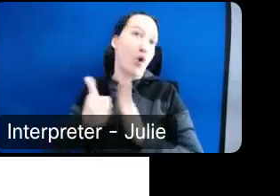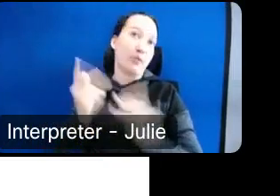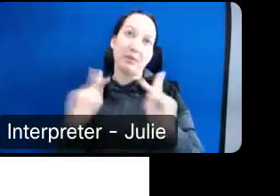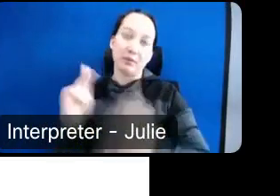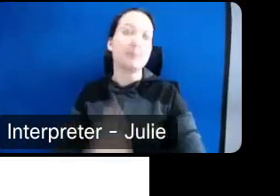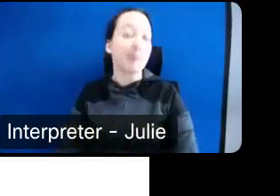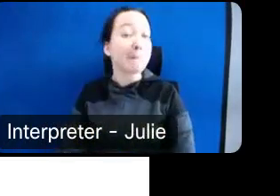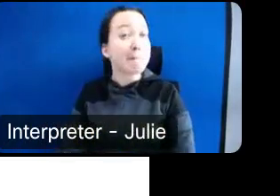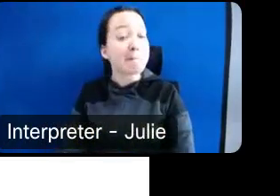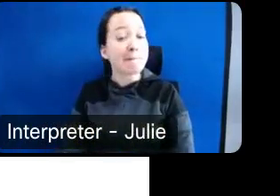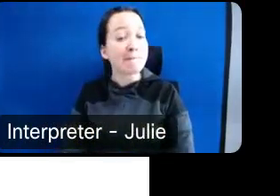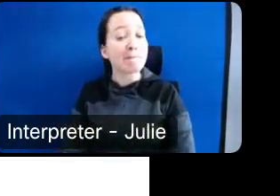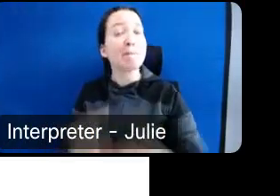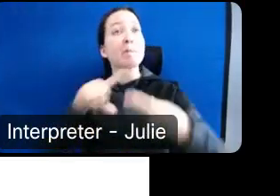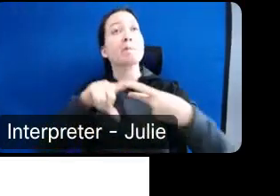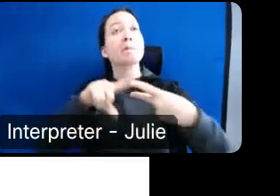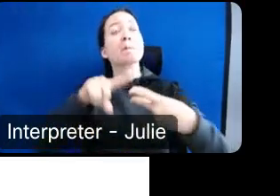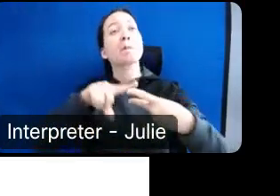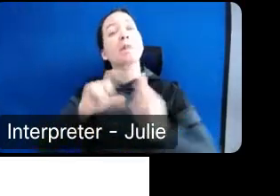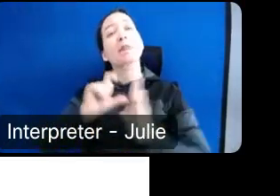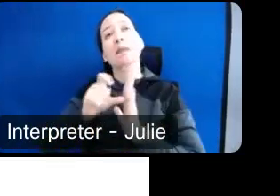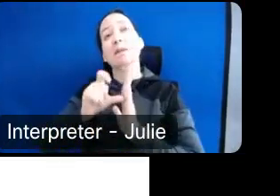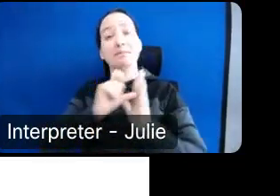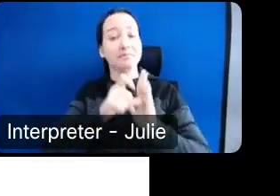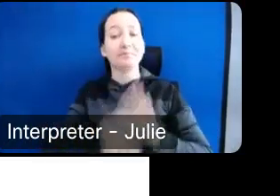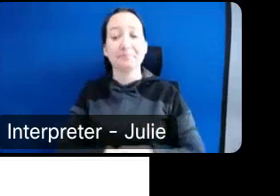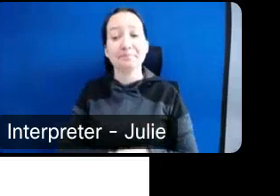Those are the 2 areas I wanted to highlight.